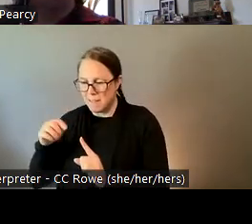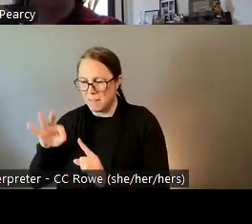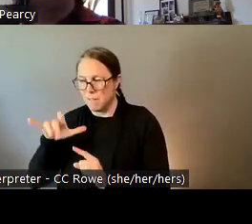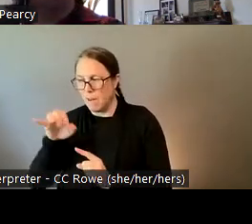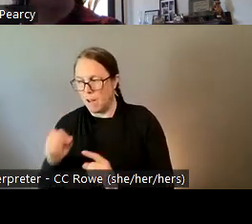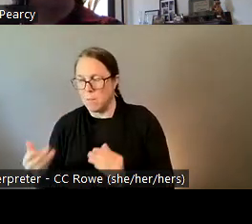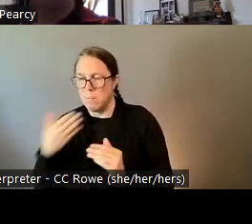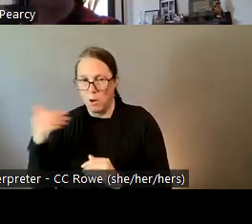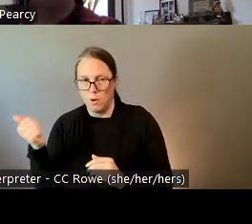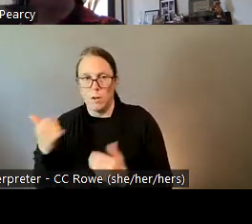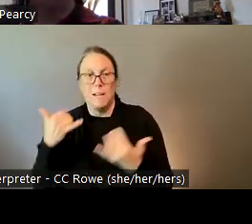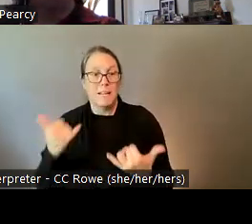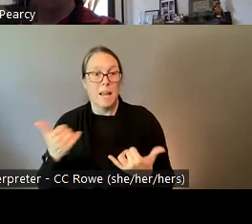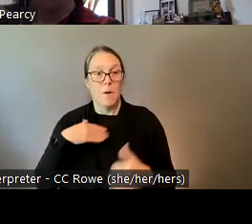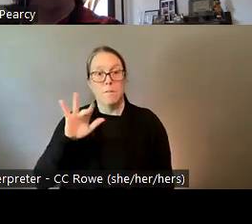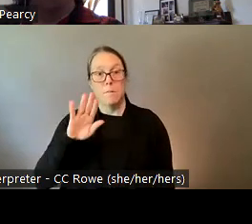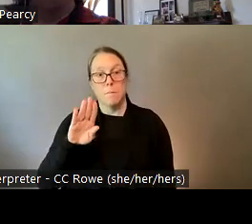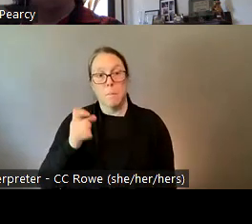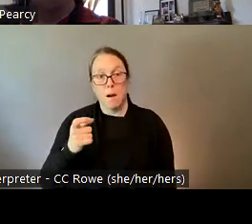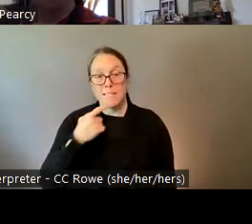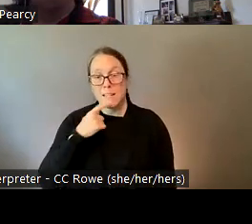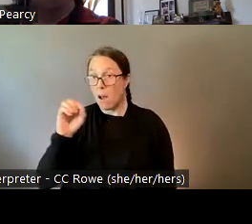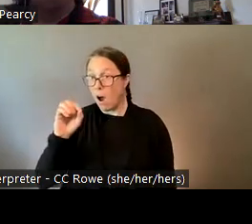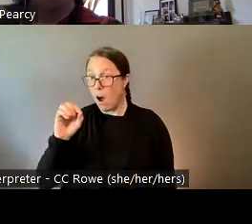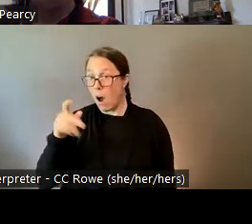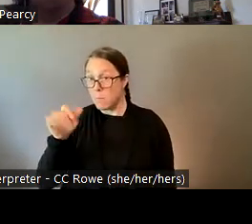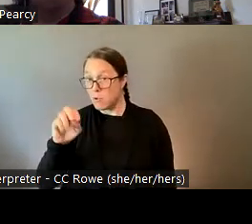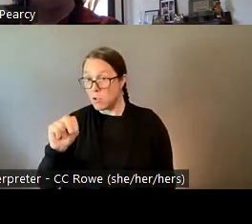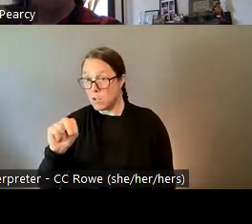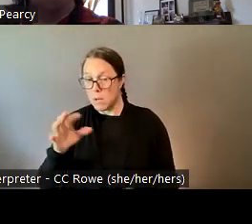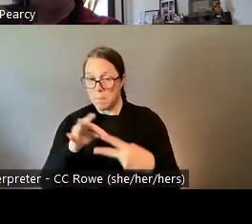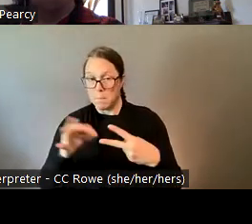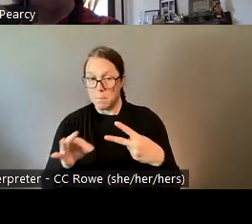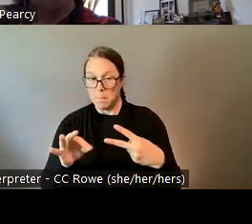There's now a box that says options. And then there's a dot, dot, dot for more. We're gonna click that.